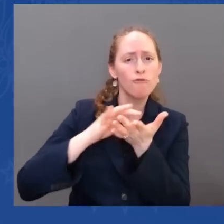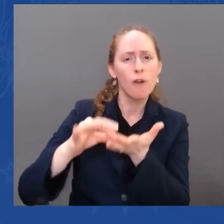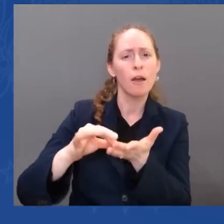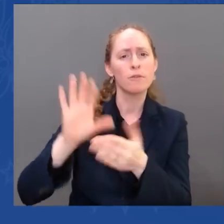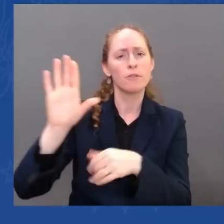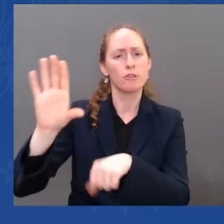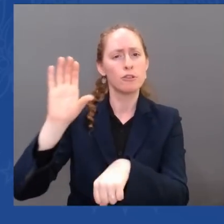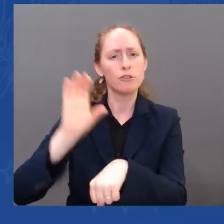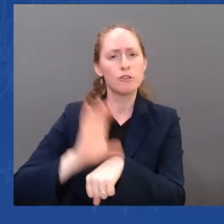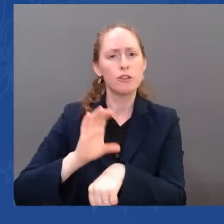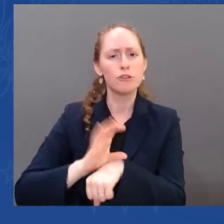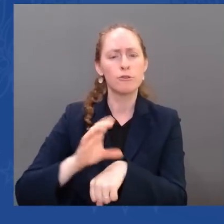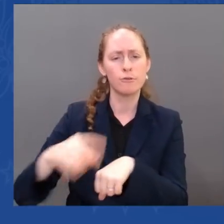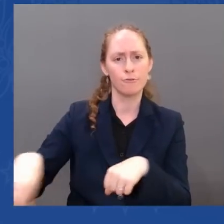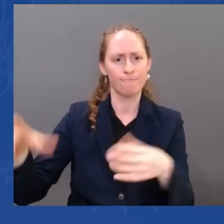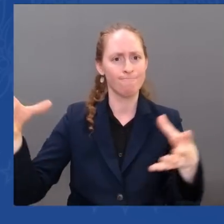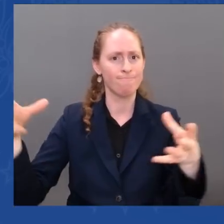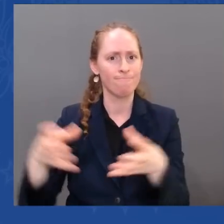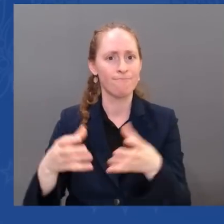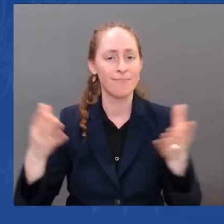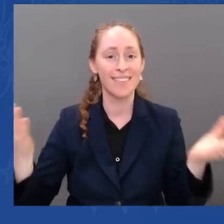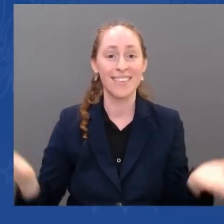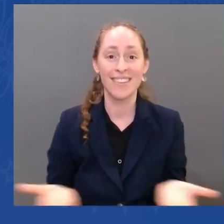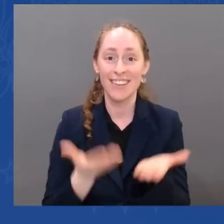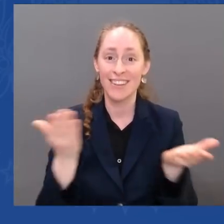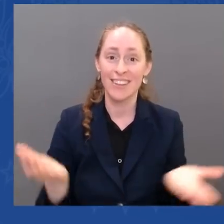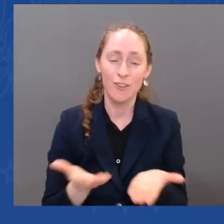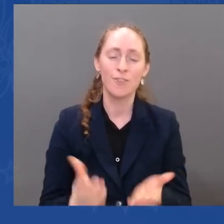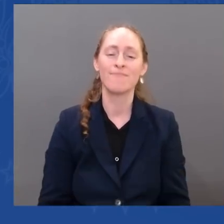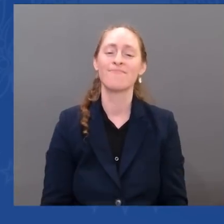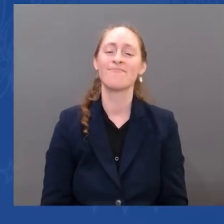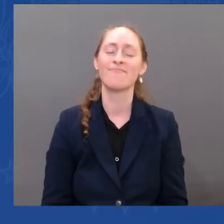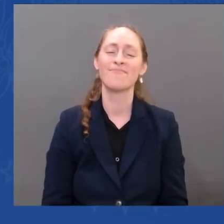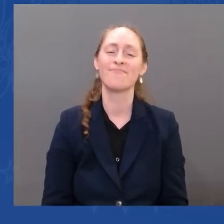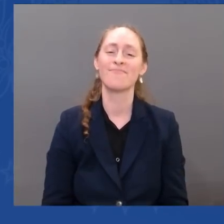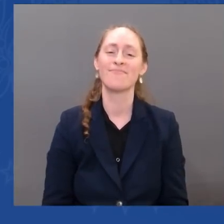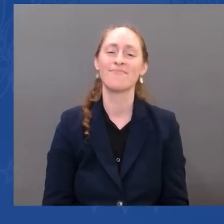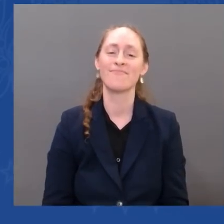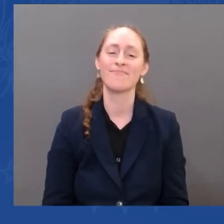the bicentennial of independence virtually because of the pandemic.